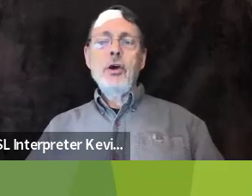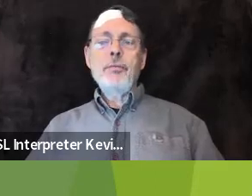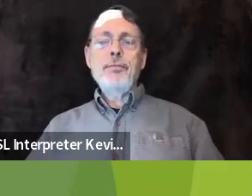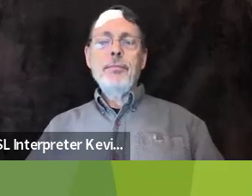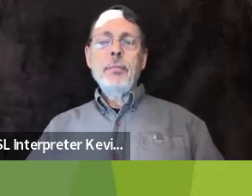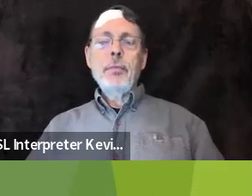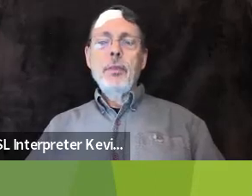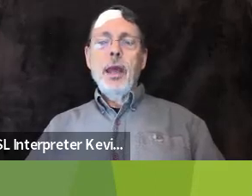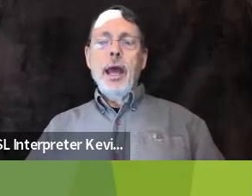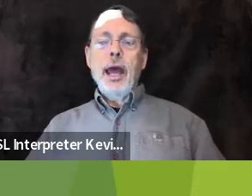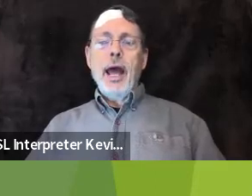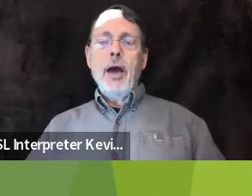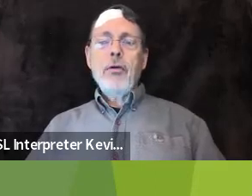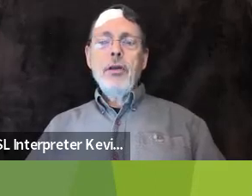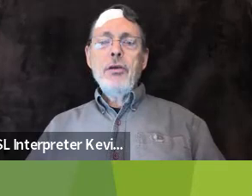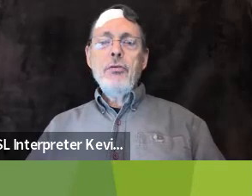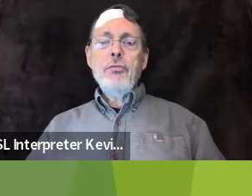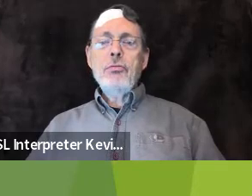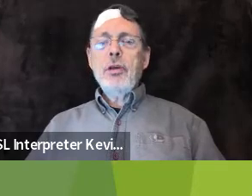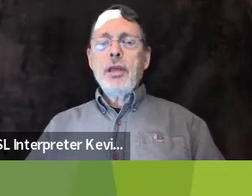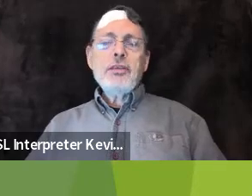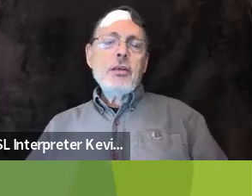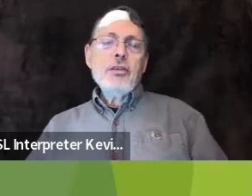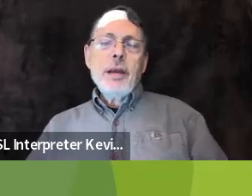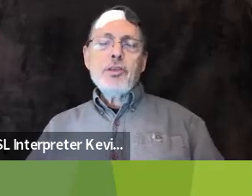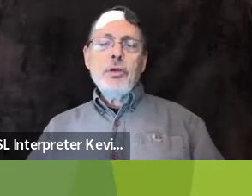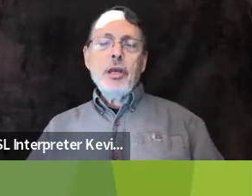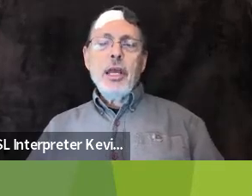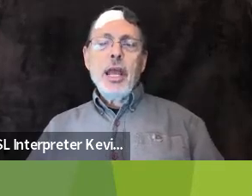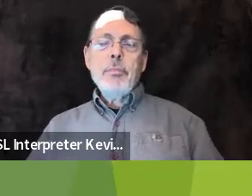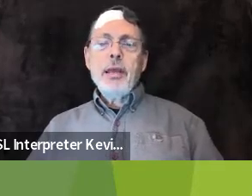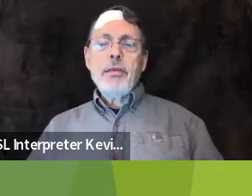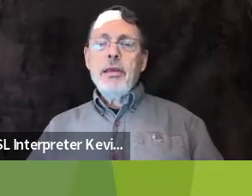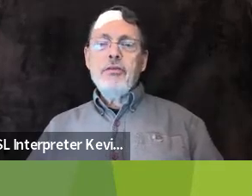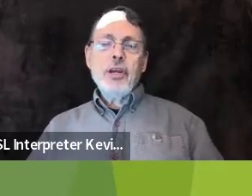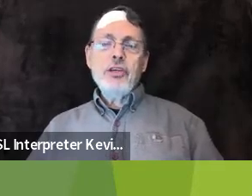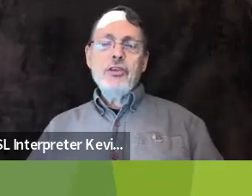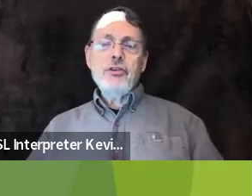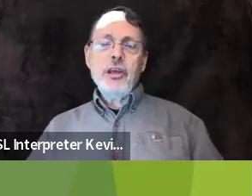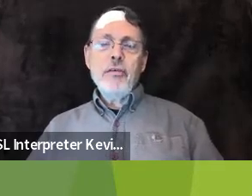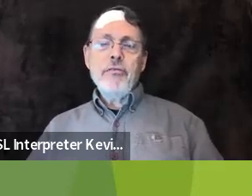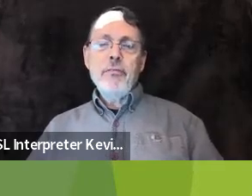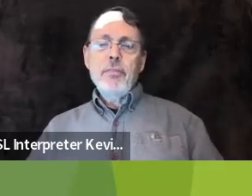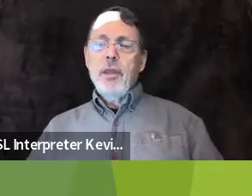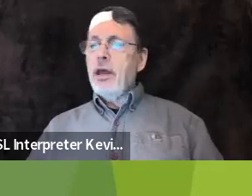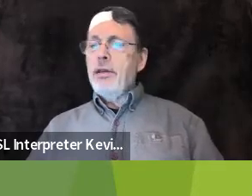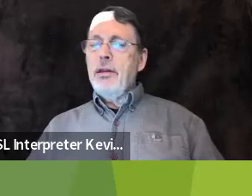So, how can you look at this conceptually and make these changes yourself.